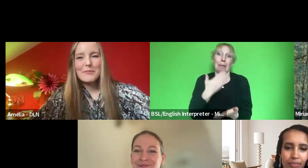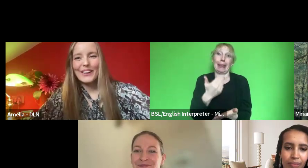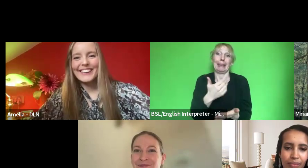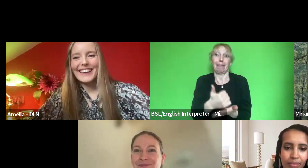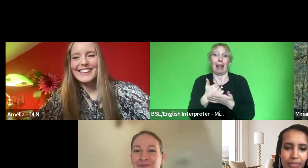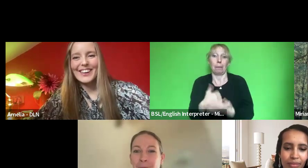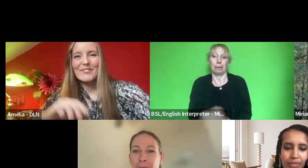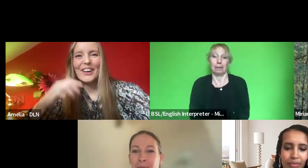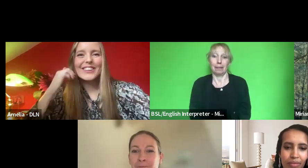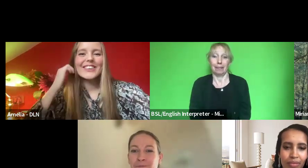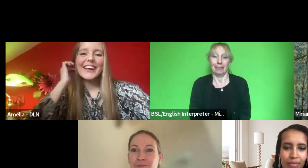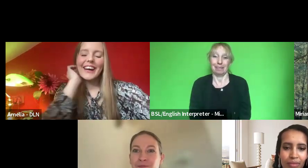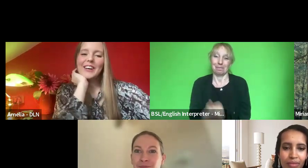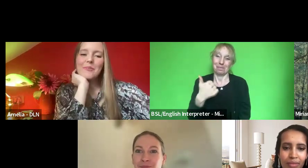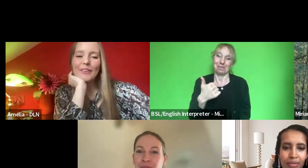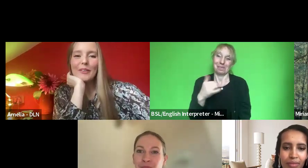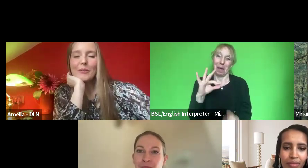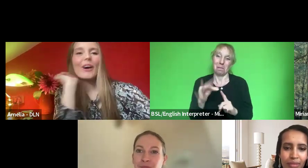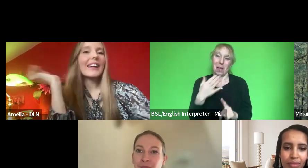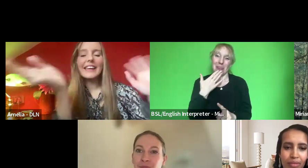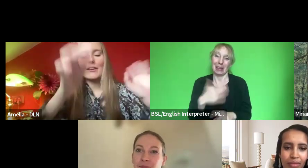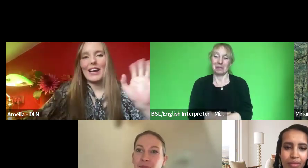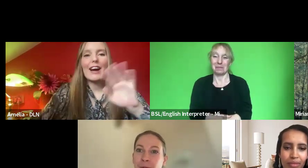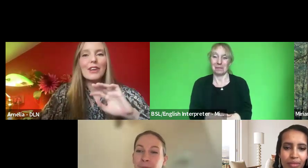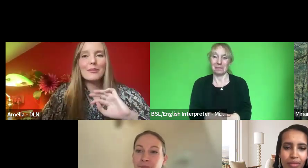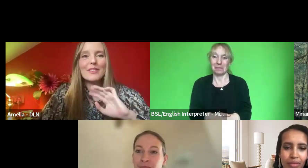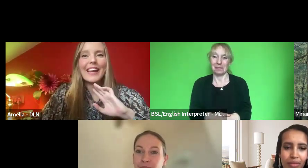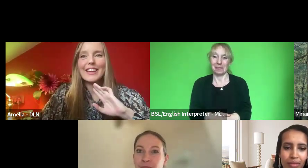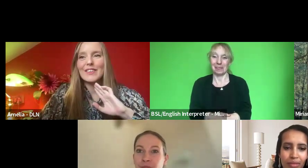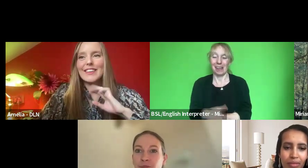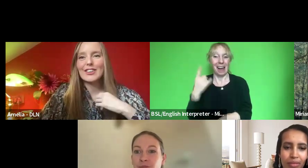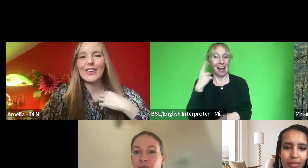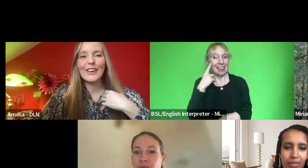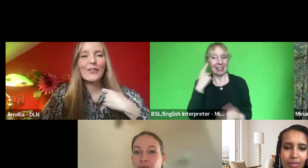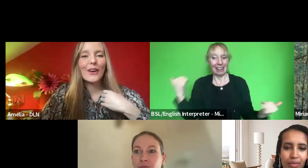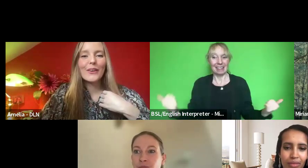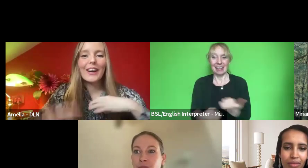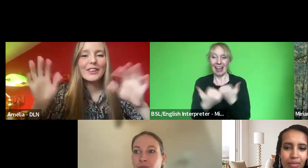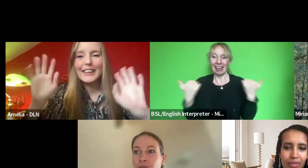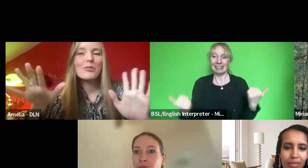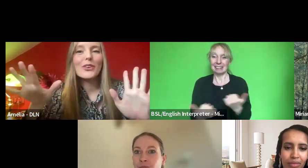Amelia: Great point. Thank you so much. Well, I think we have come to the end of the session. And although I could keep